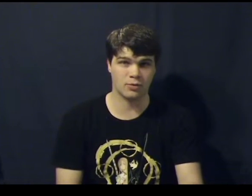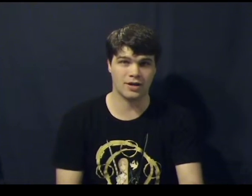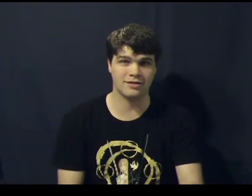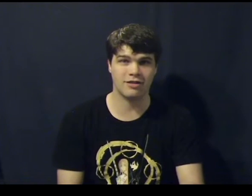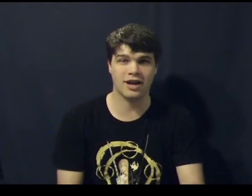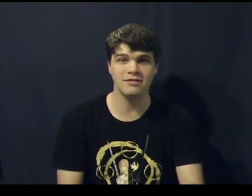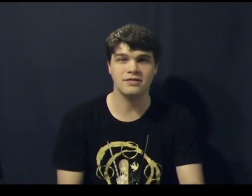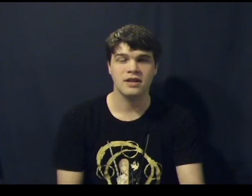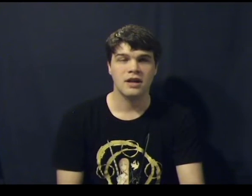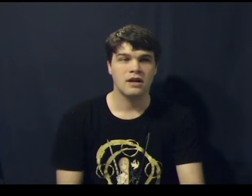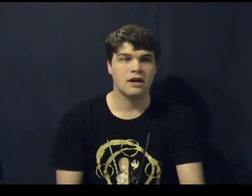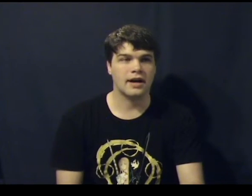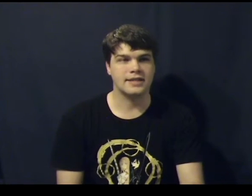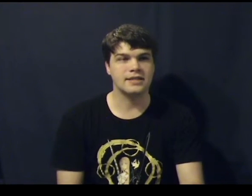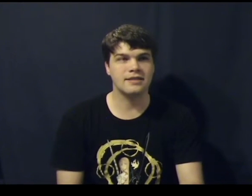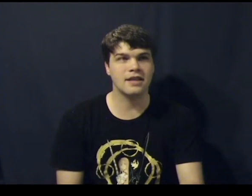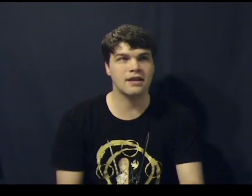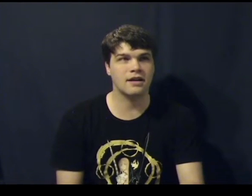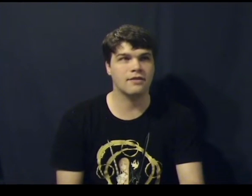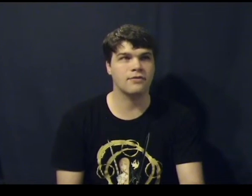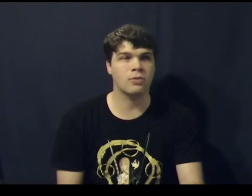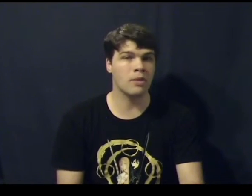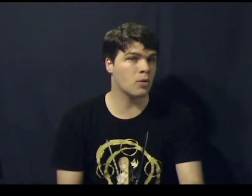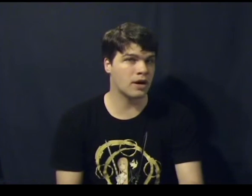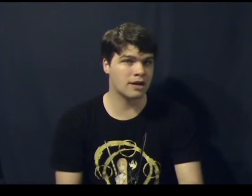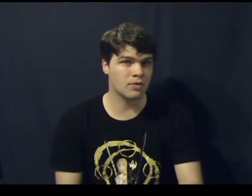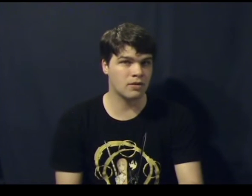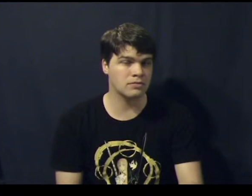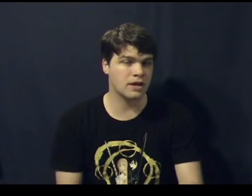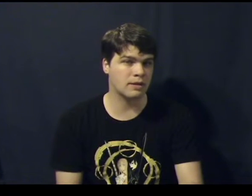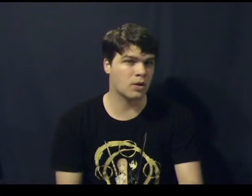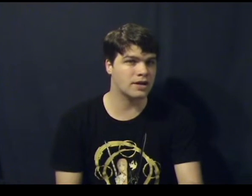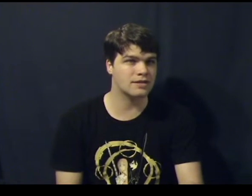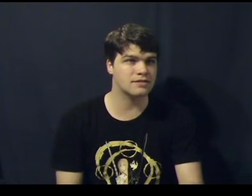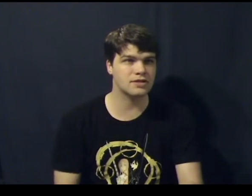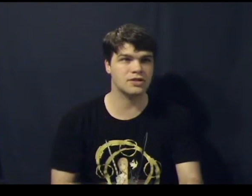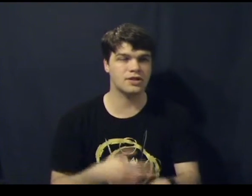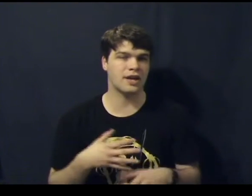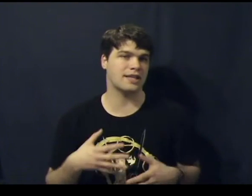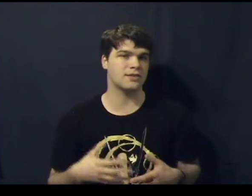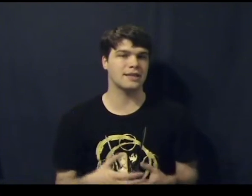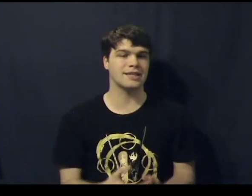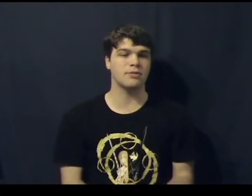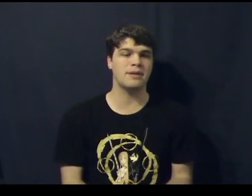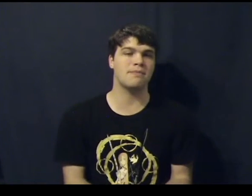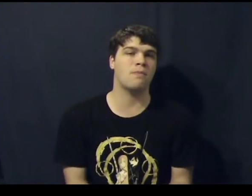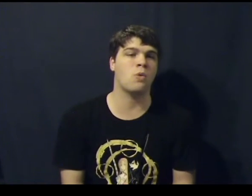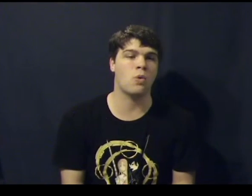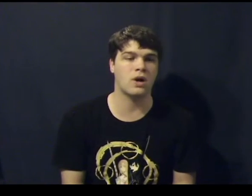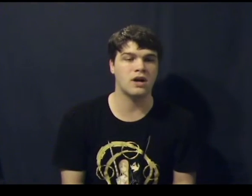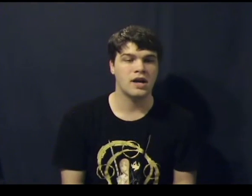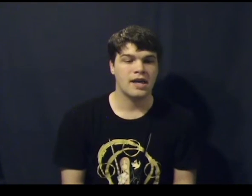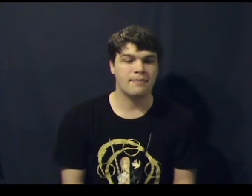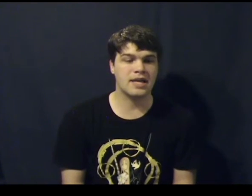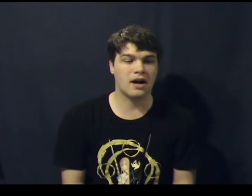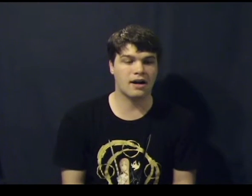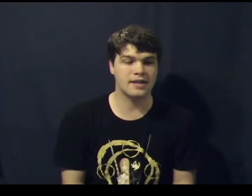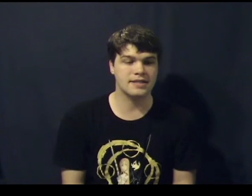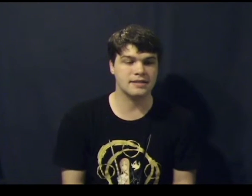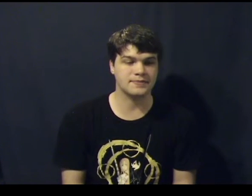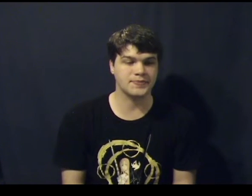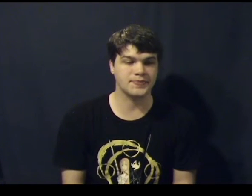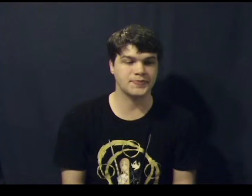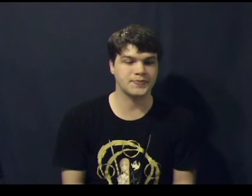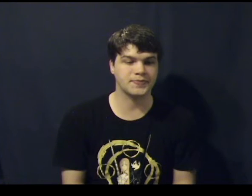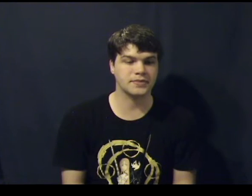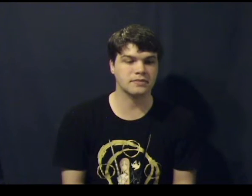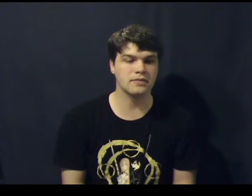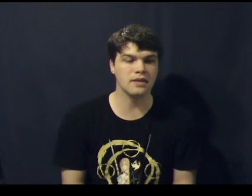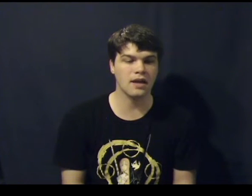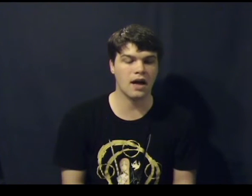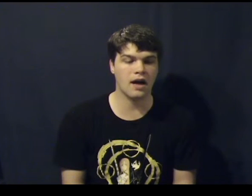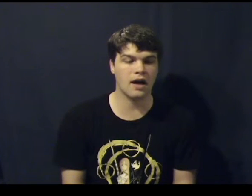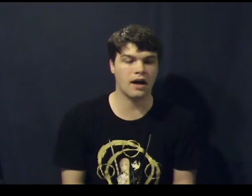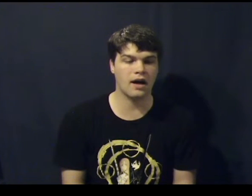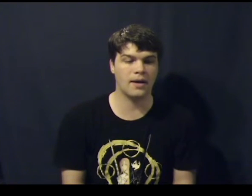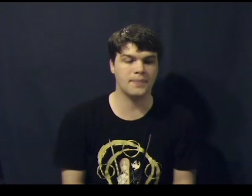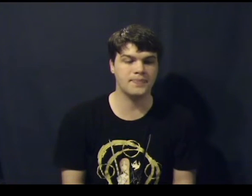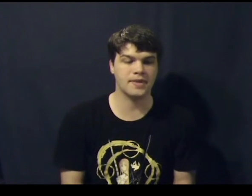animal one, okay? I did think of one more animal and I want to get into it a little bit more, because